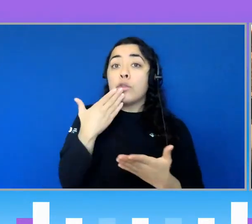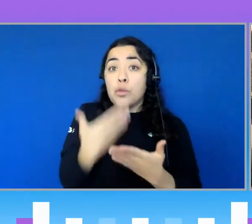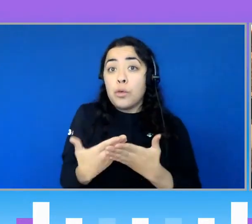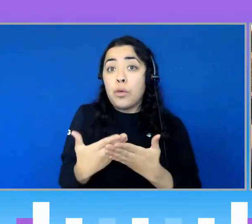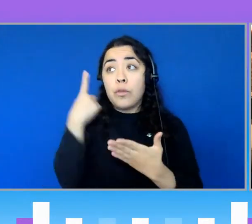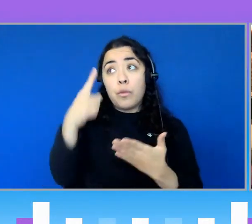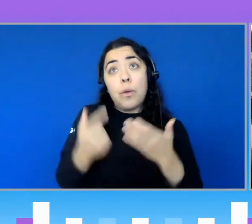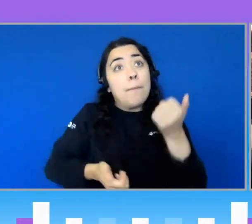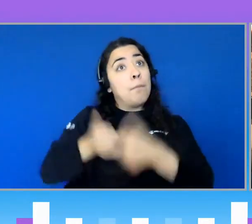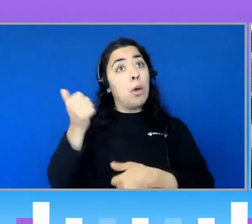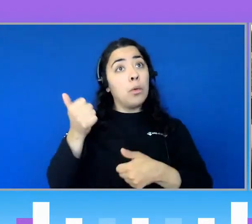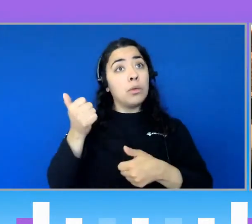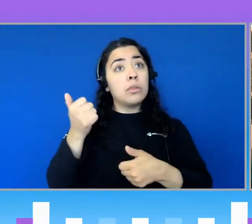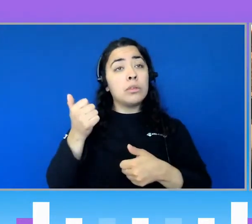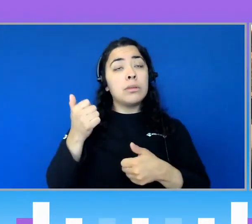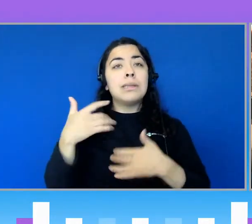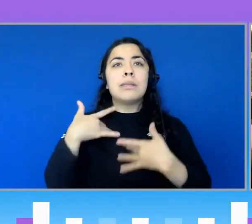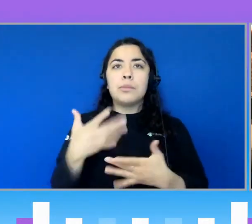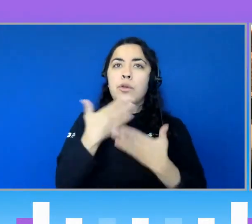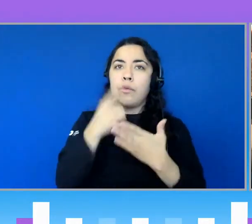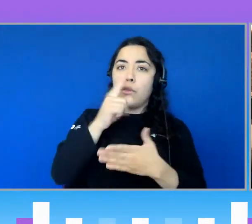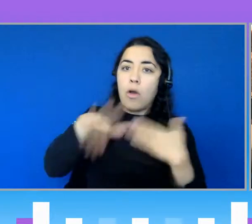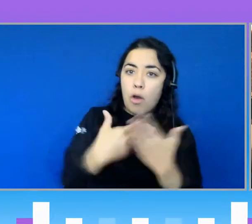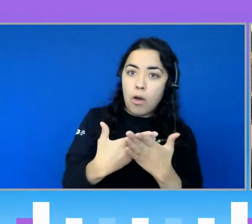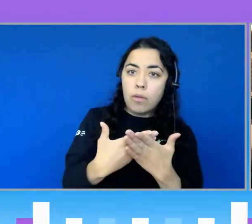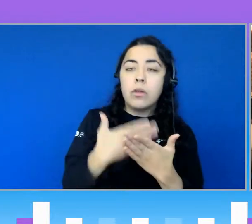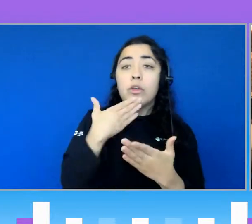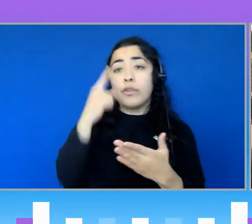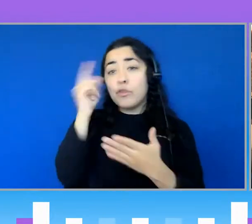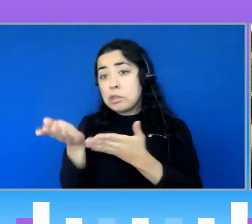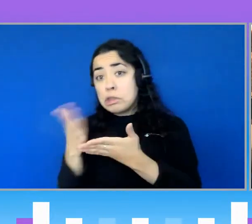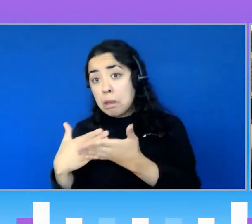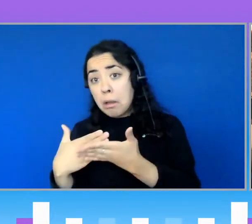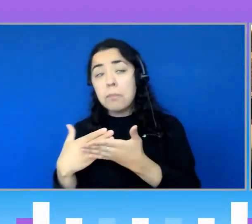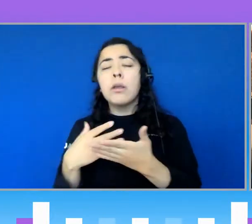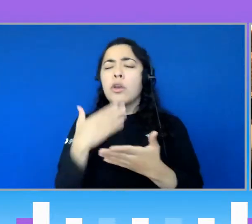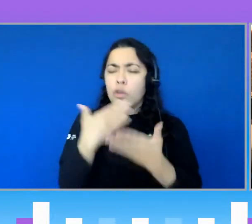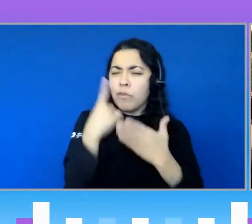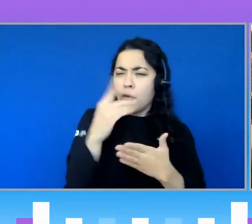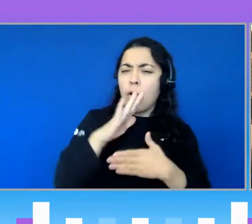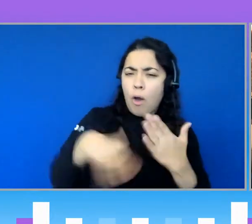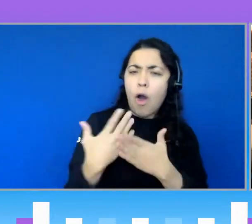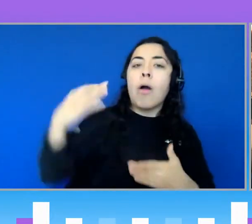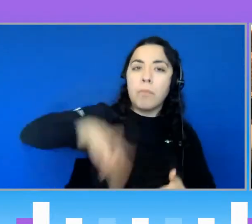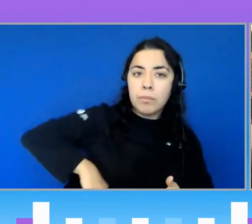good for all, what's good for most is good for all right. It's good for some is good for all. And that means don't just think